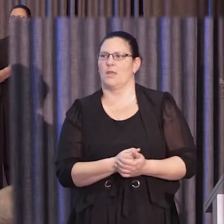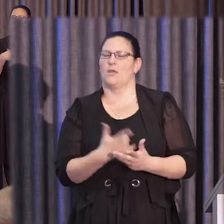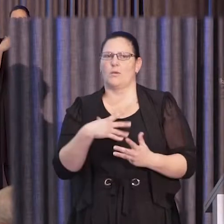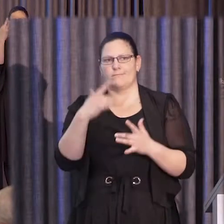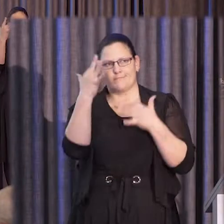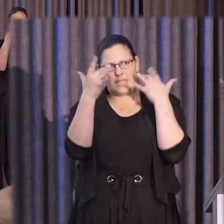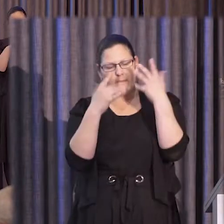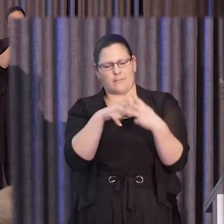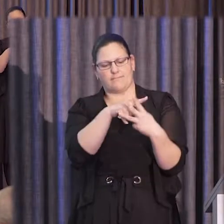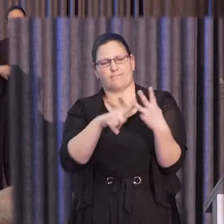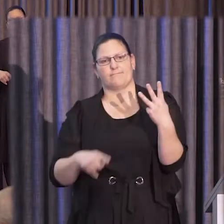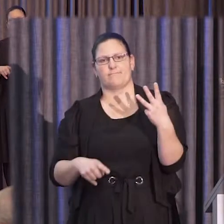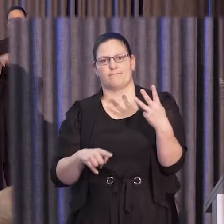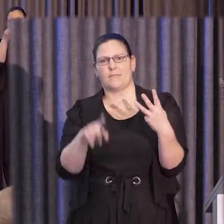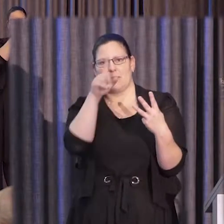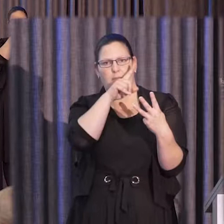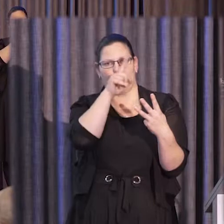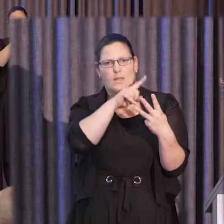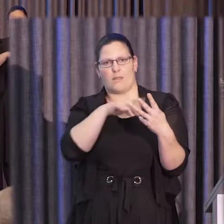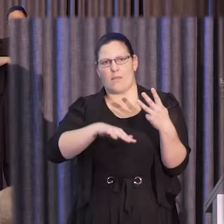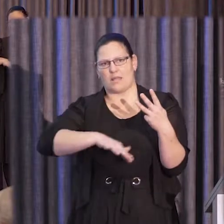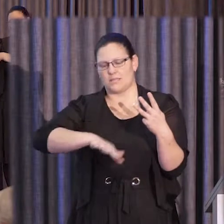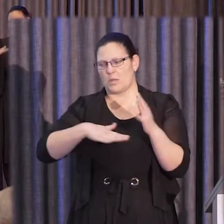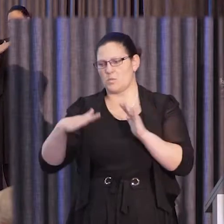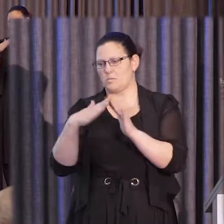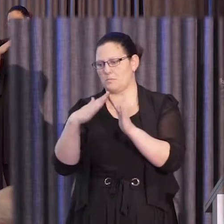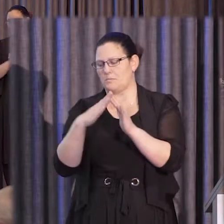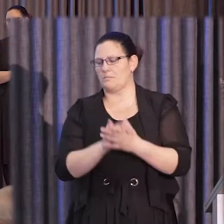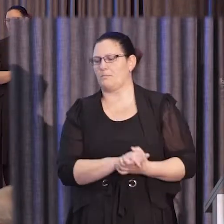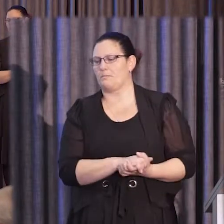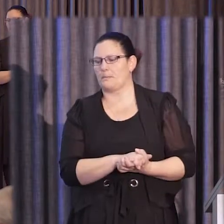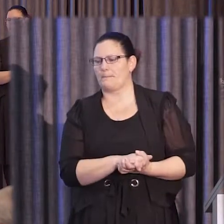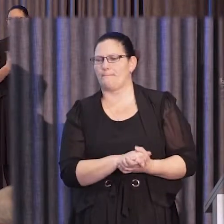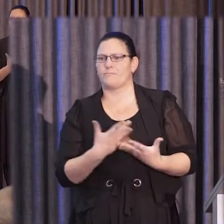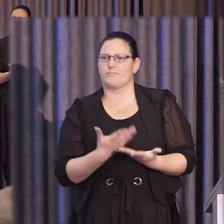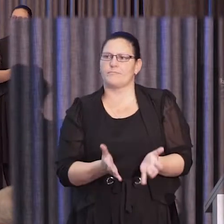I think one of the stark things for me about disability services and people with disability